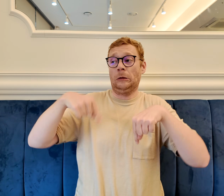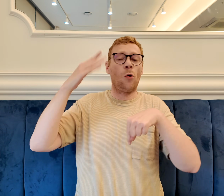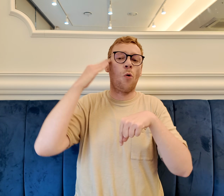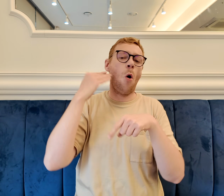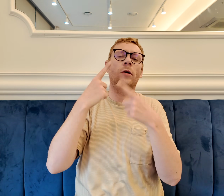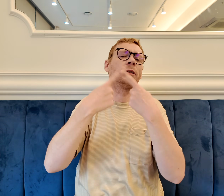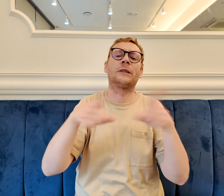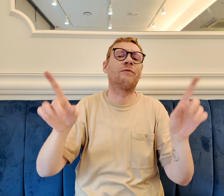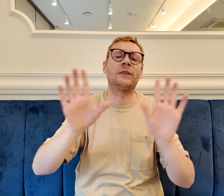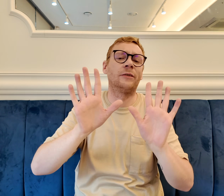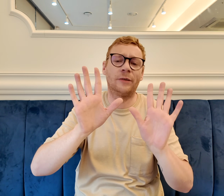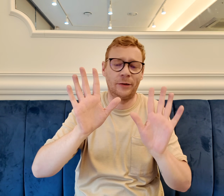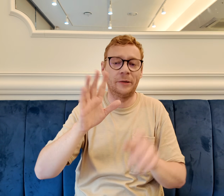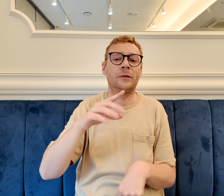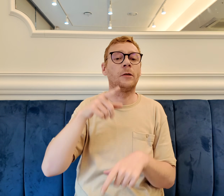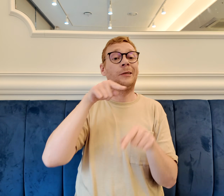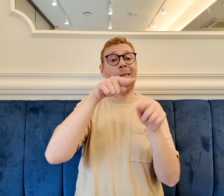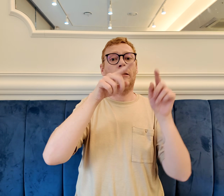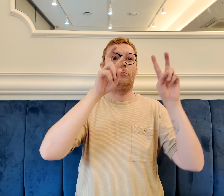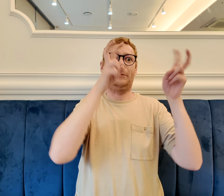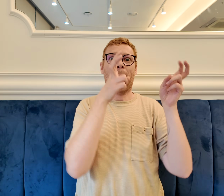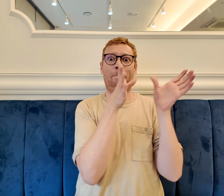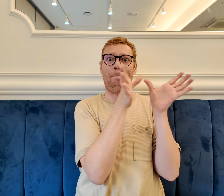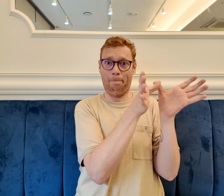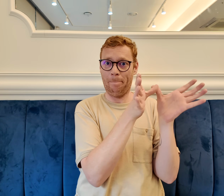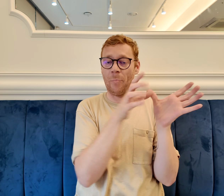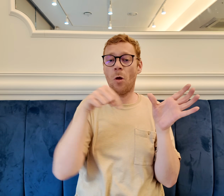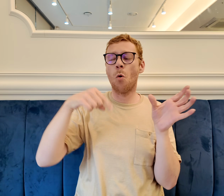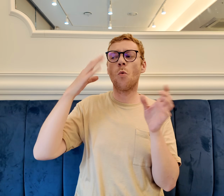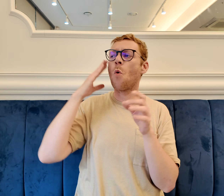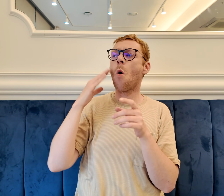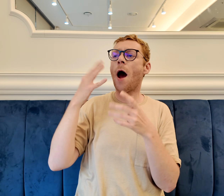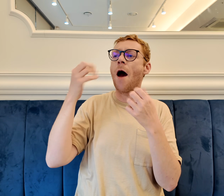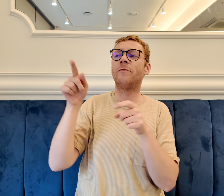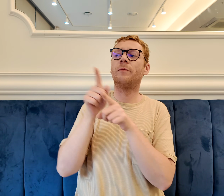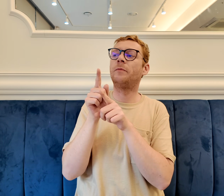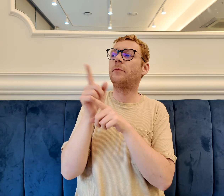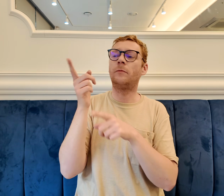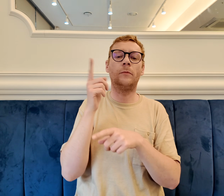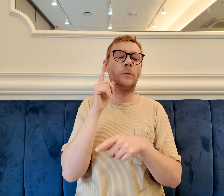In Korea, the meaning is a little different. While the original meaning of auditism is this, this phenomenon manifests itself slightly differently.